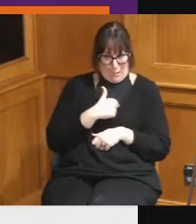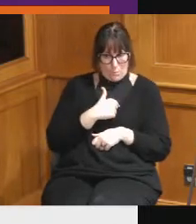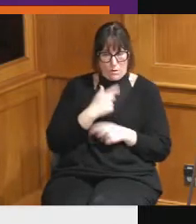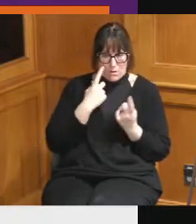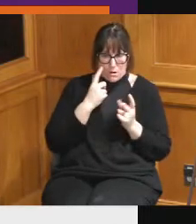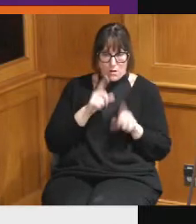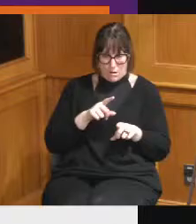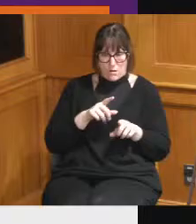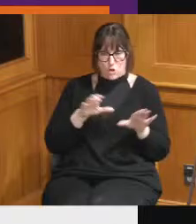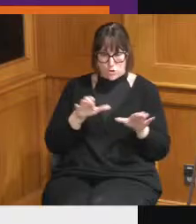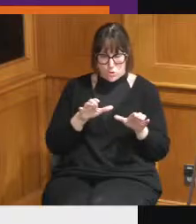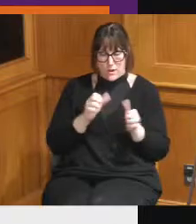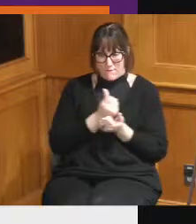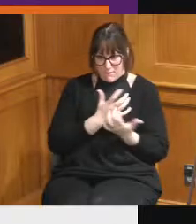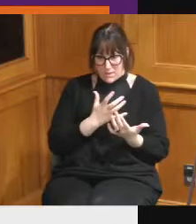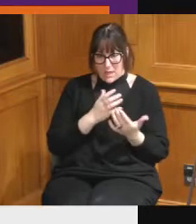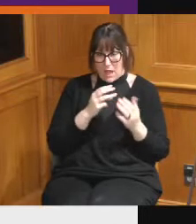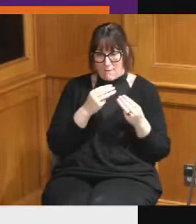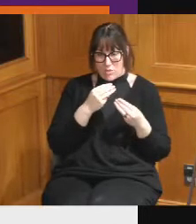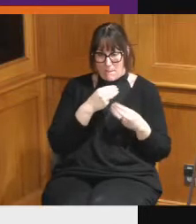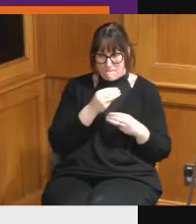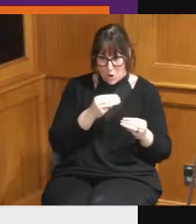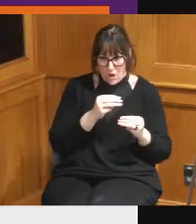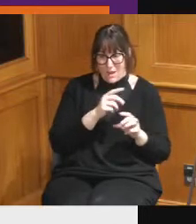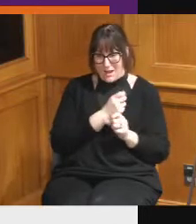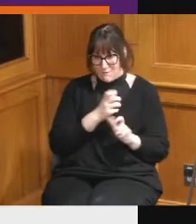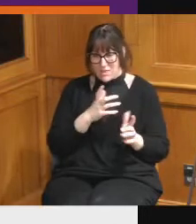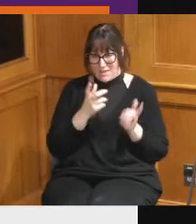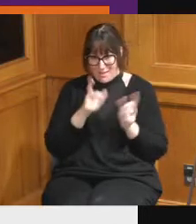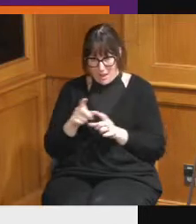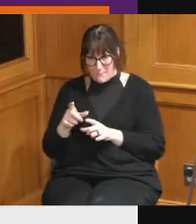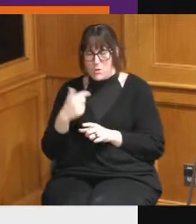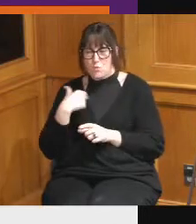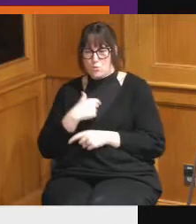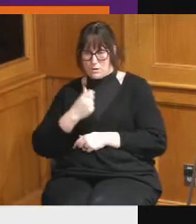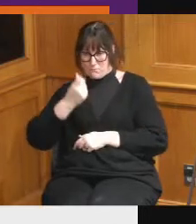diligence and understanding of the market and sort of what will work and so we know we we all we've